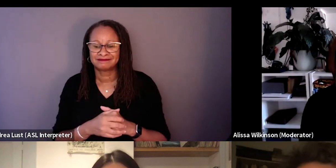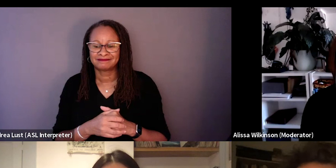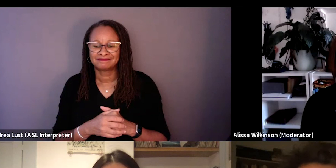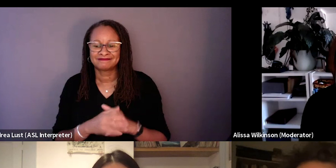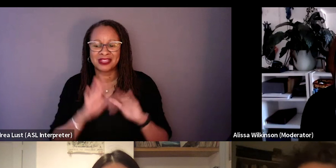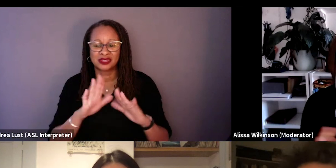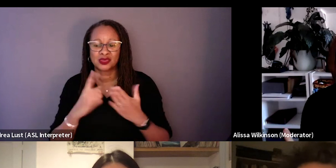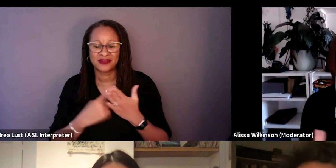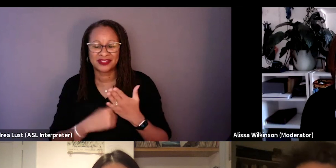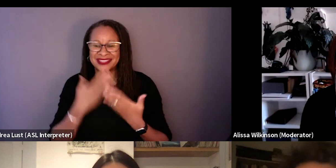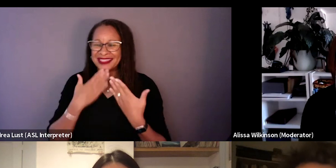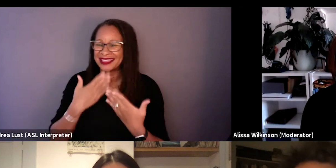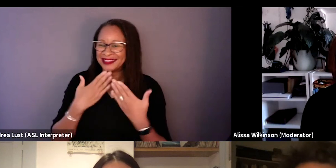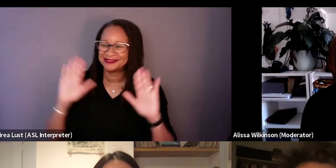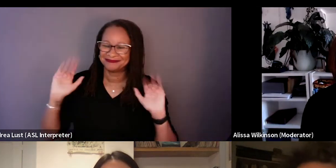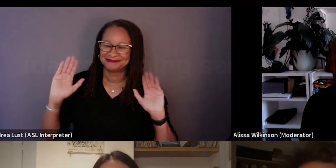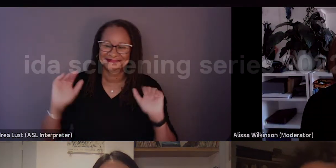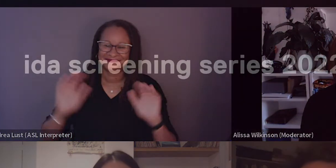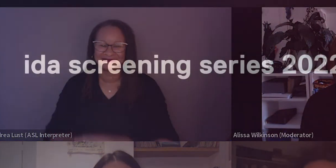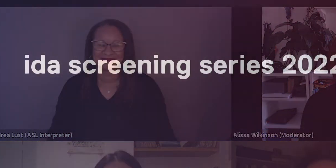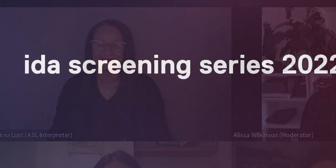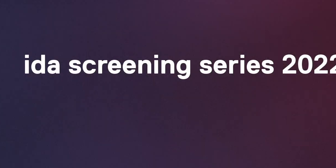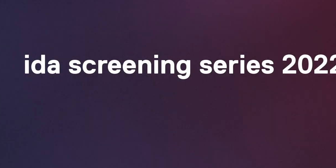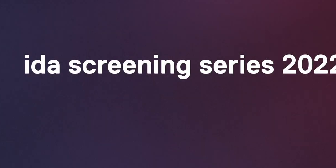Thank you. And thank you. Thank you so much.